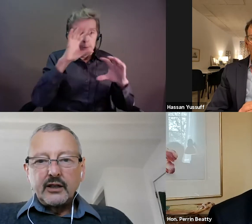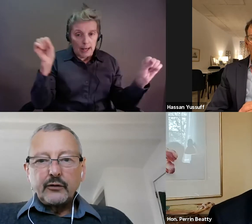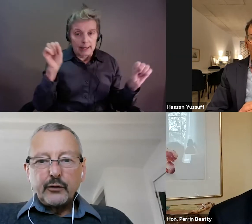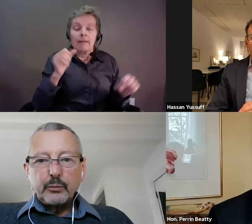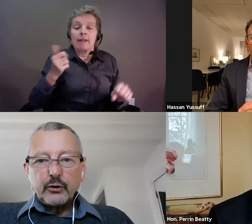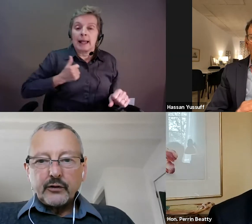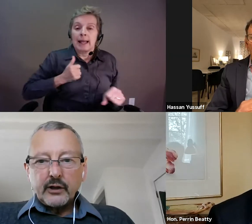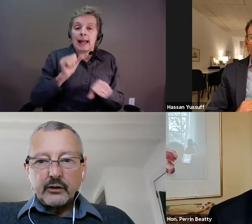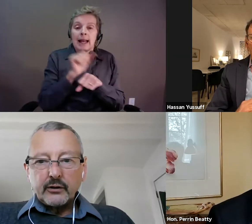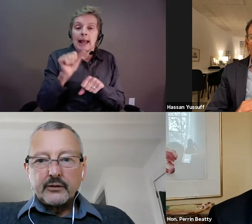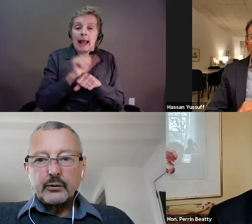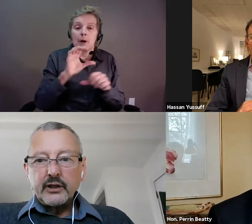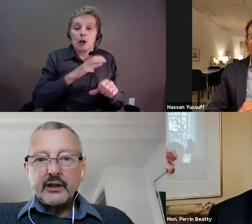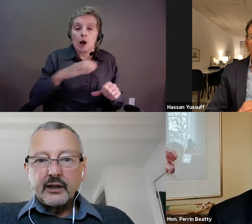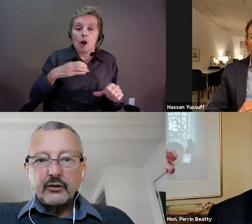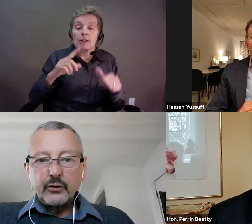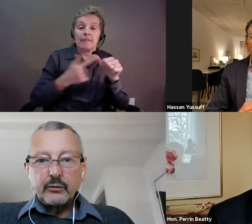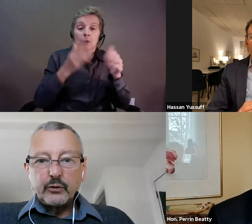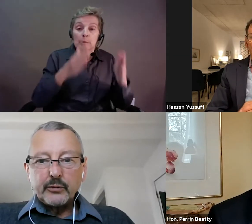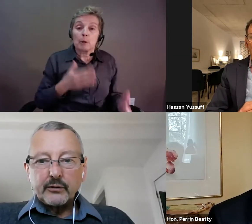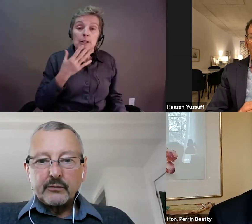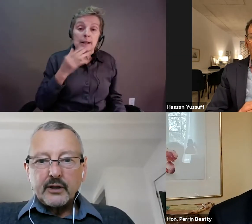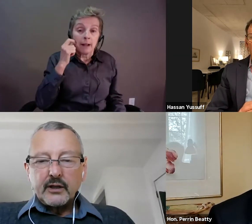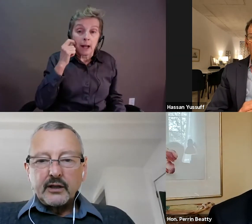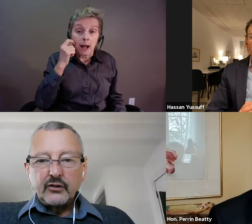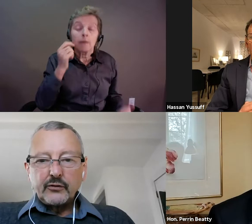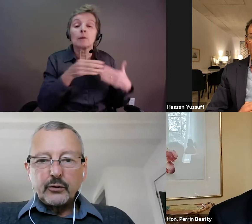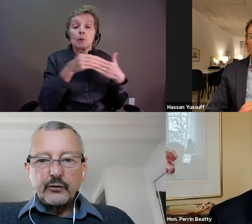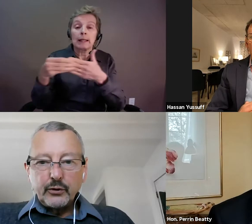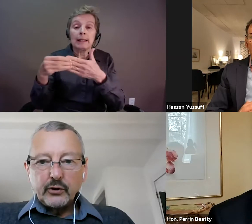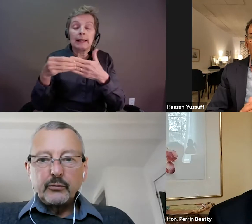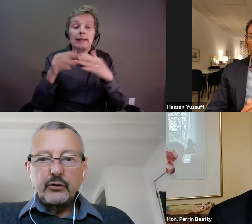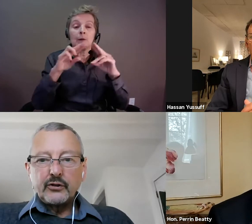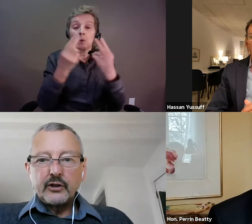He's the first person of colour to lead Canada's union movement. He served two terms starting